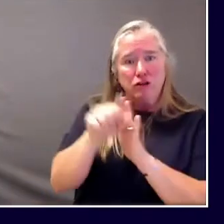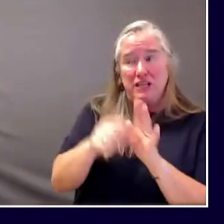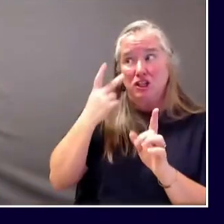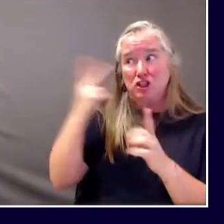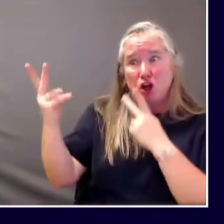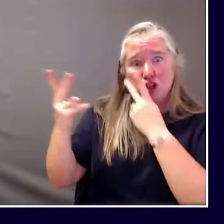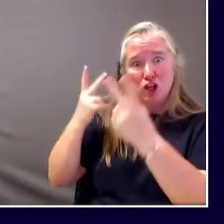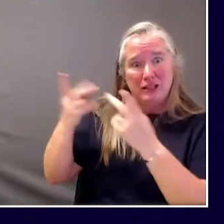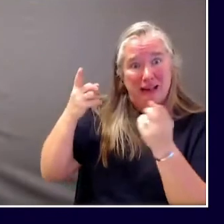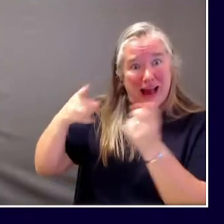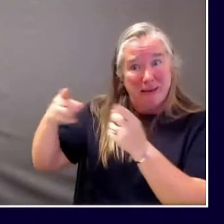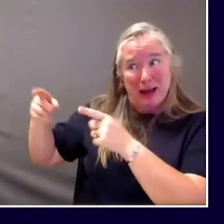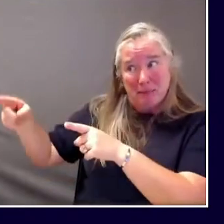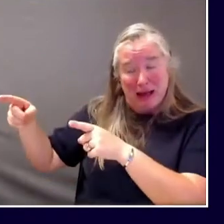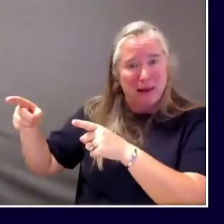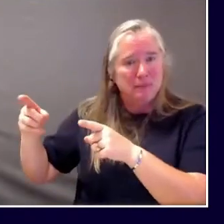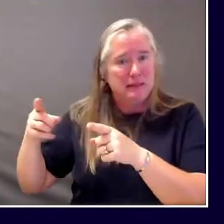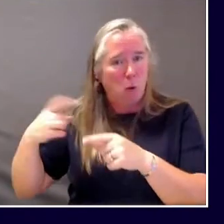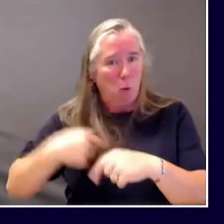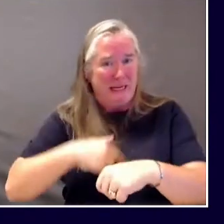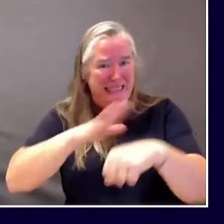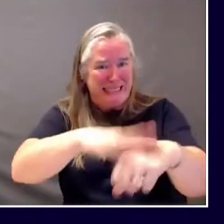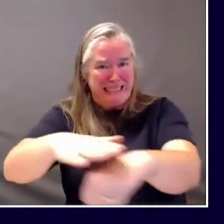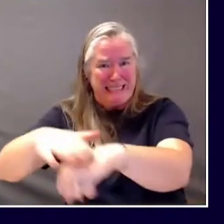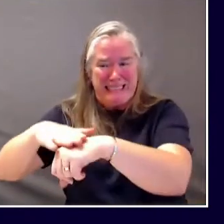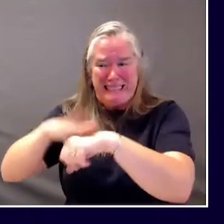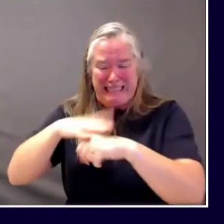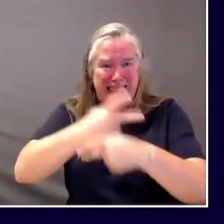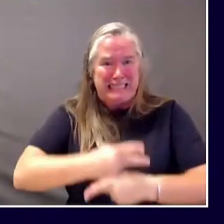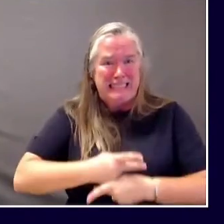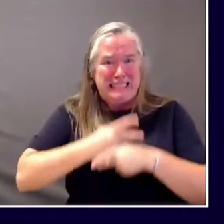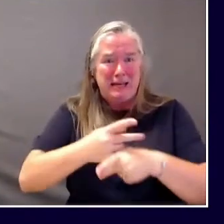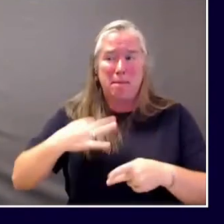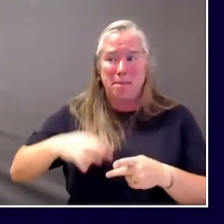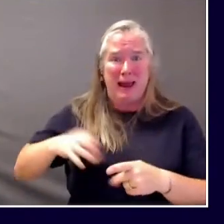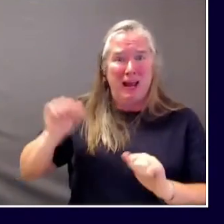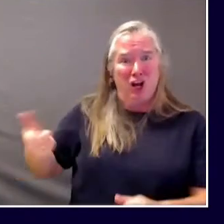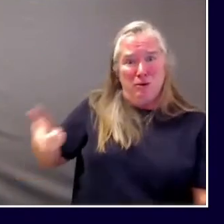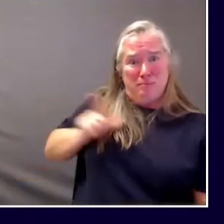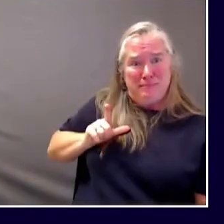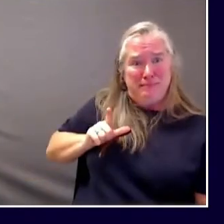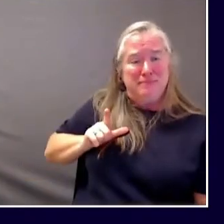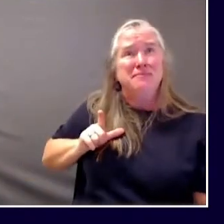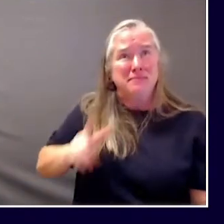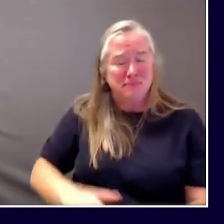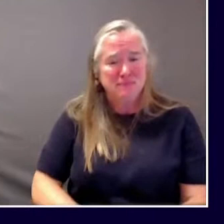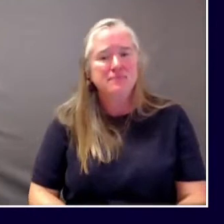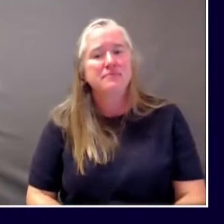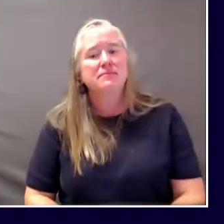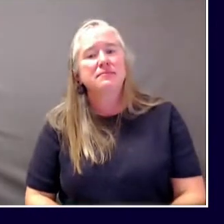sorry I just wanted to be really clear about that